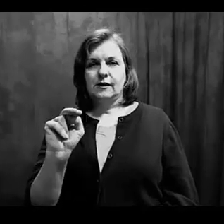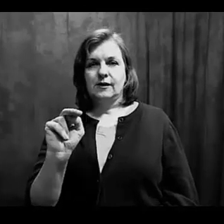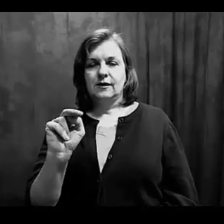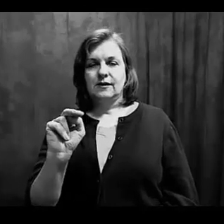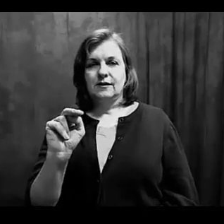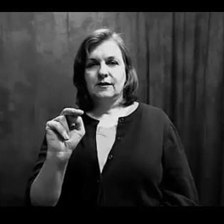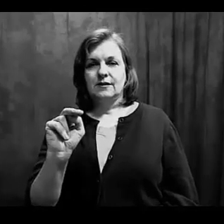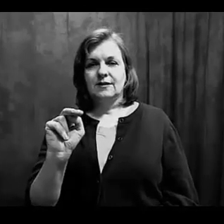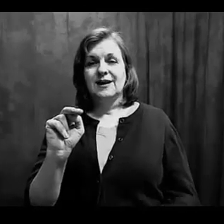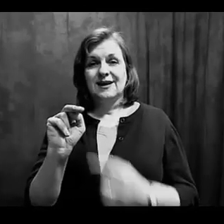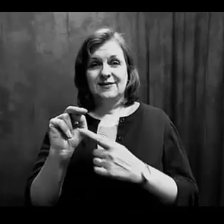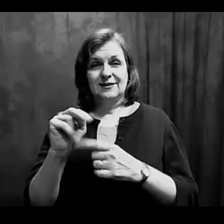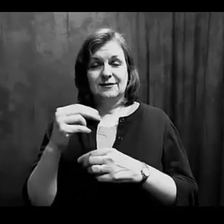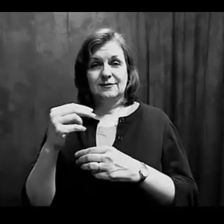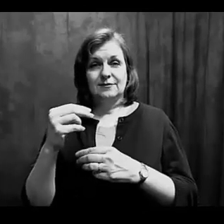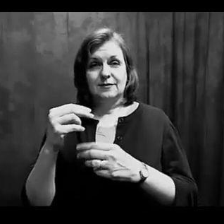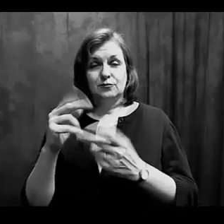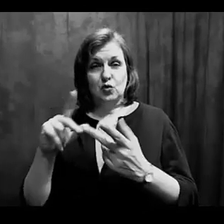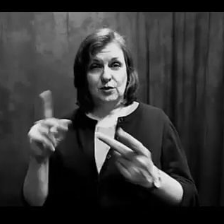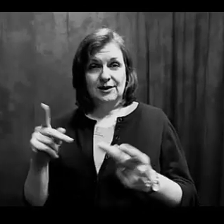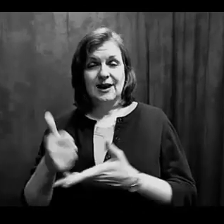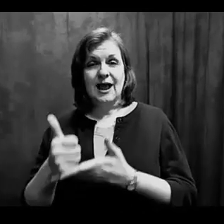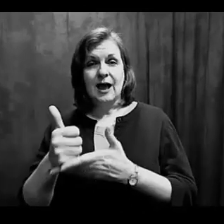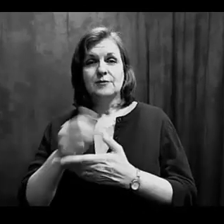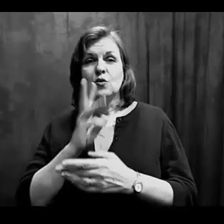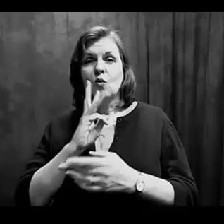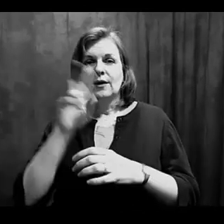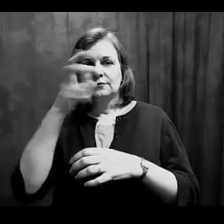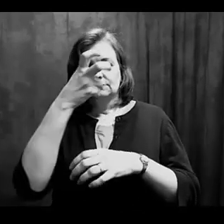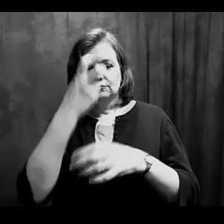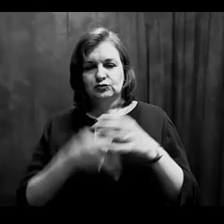the water to move into a cell more quickly